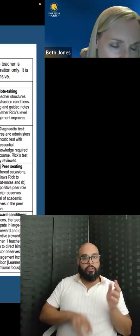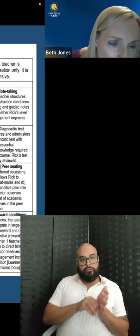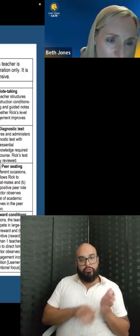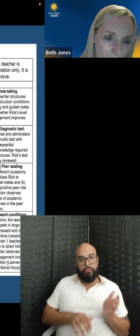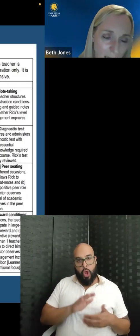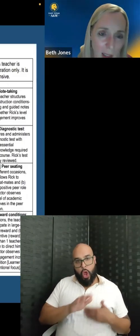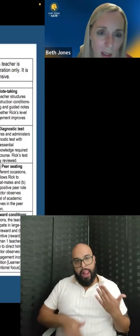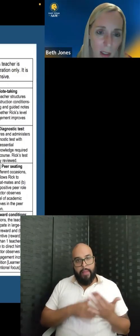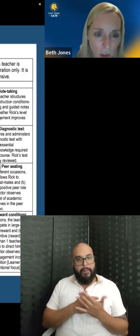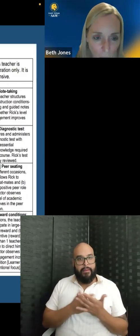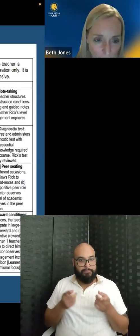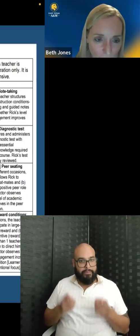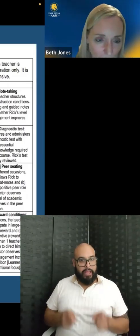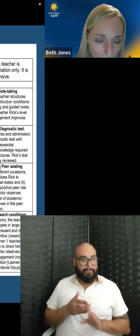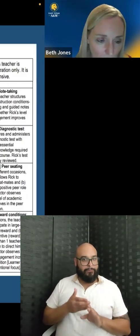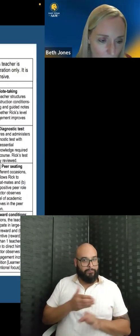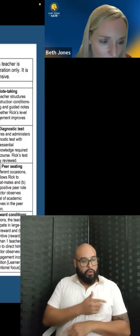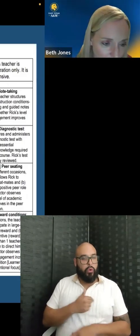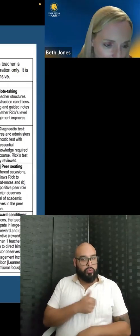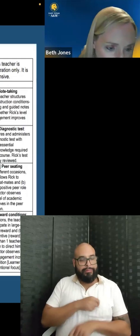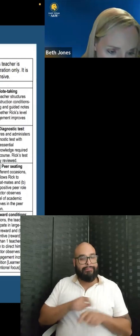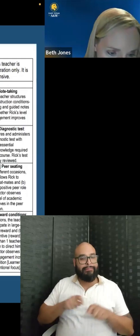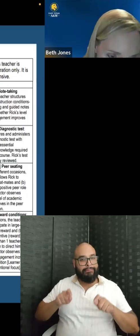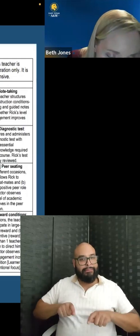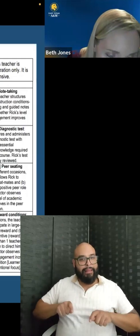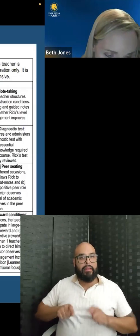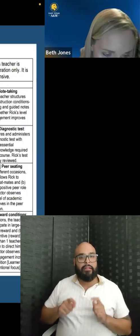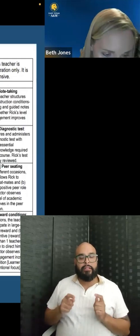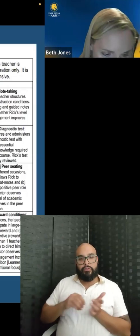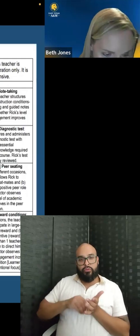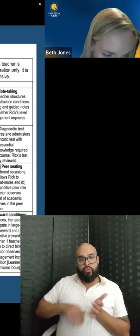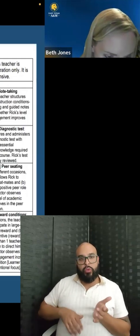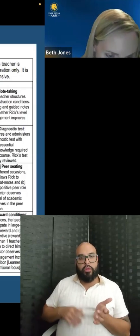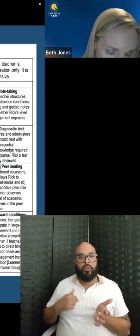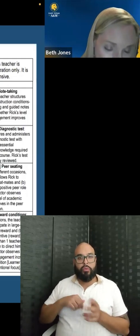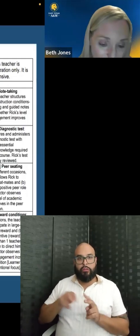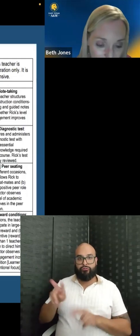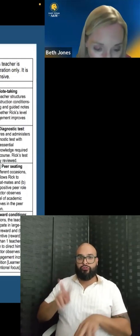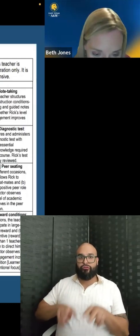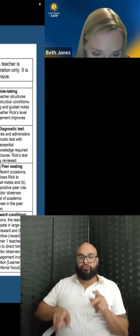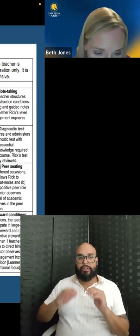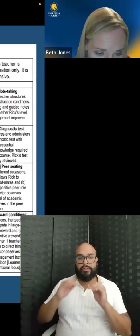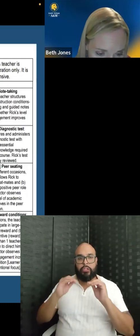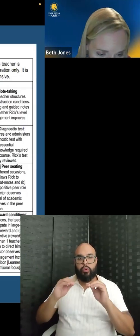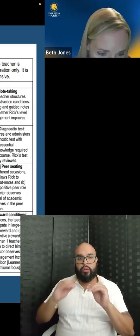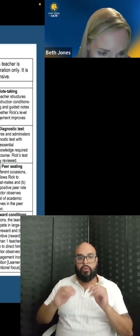And we're looking at instruction. We're looking at the curriculum that they're being exposed to, the environment that they're in.